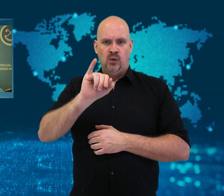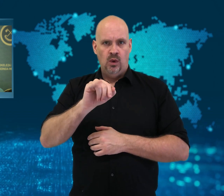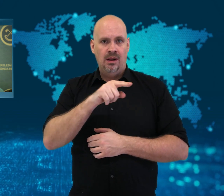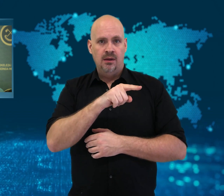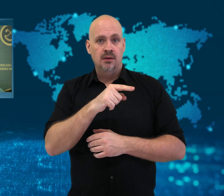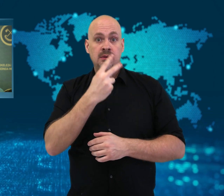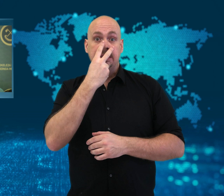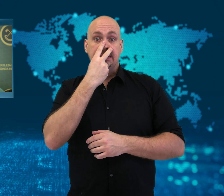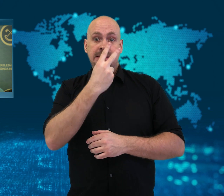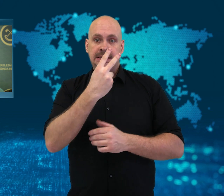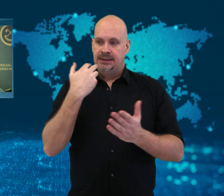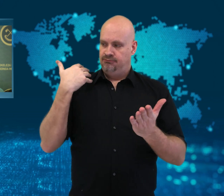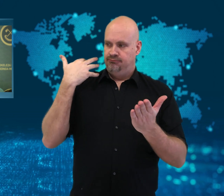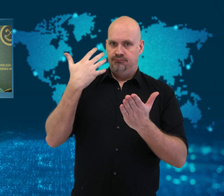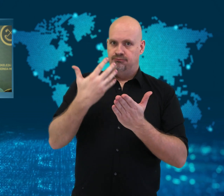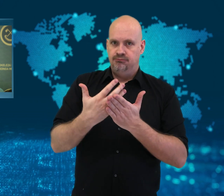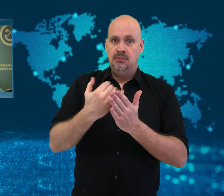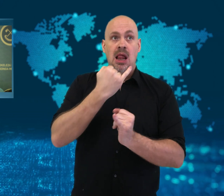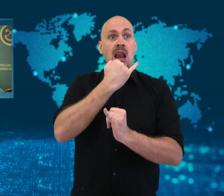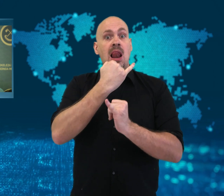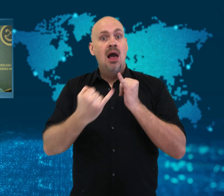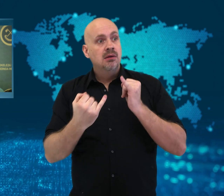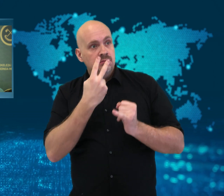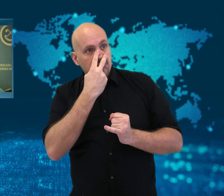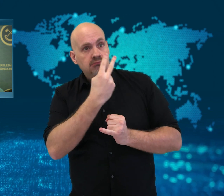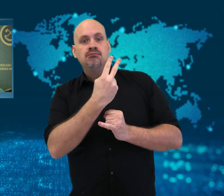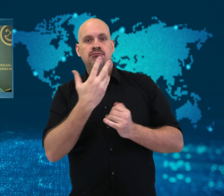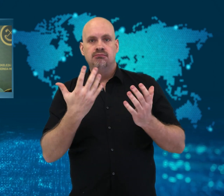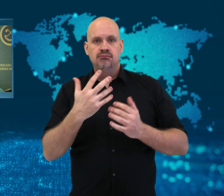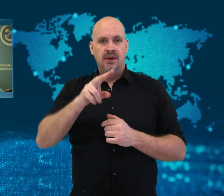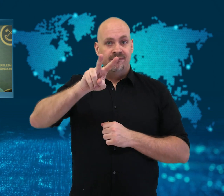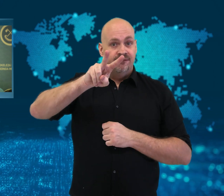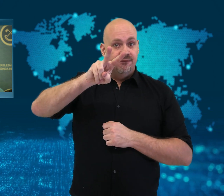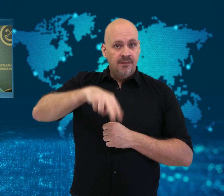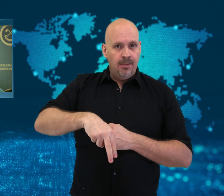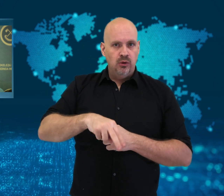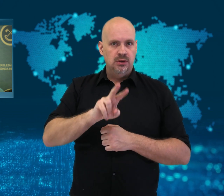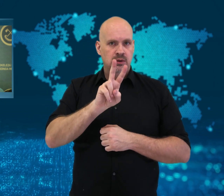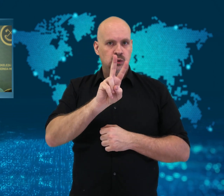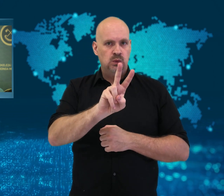Magufuli was last seen in public on February 27 at the